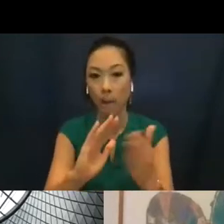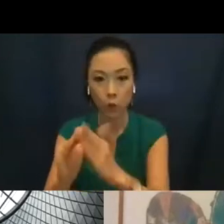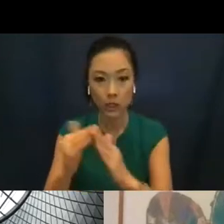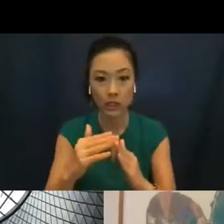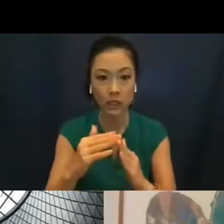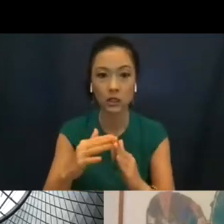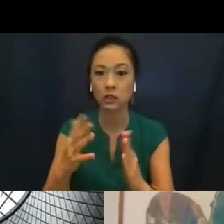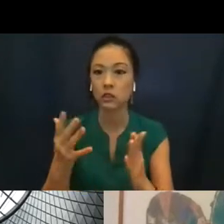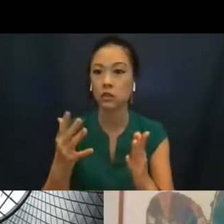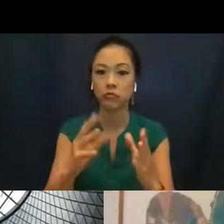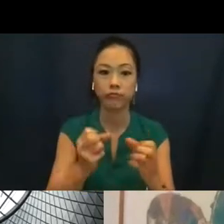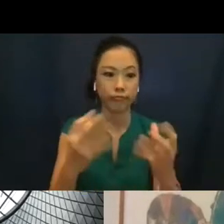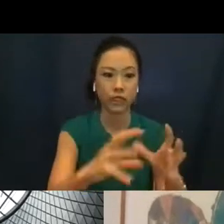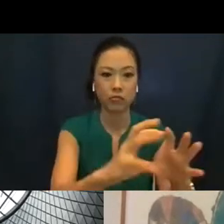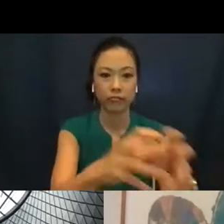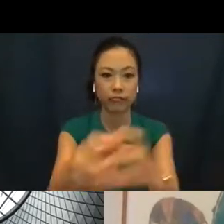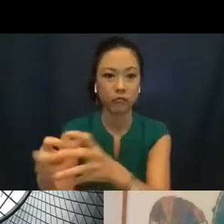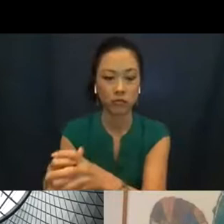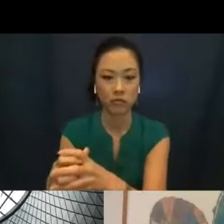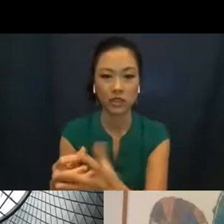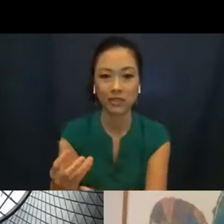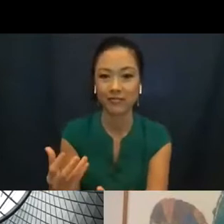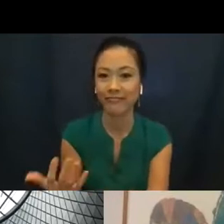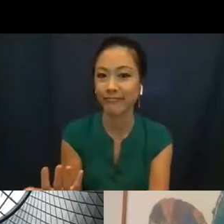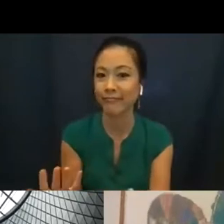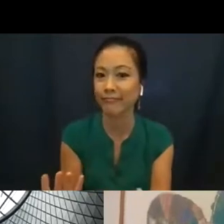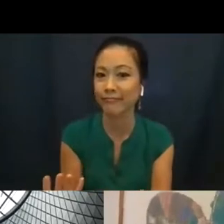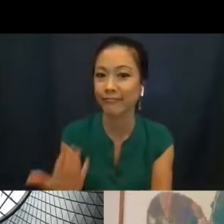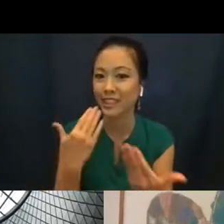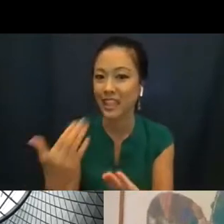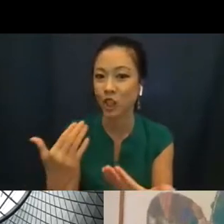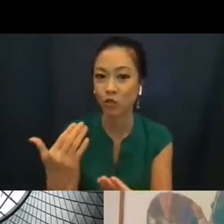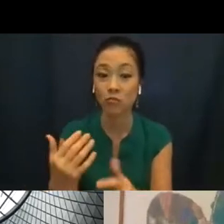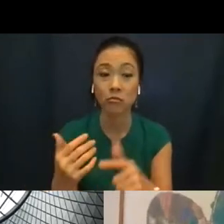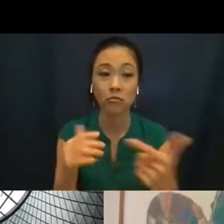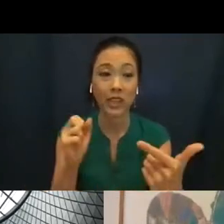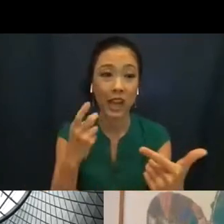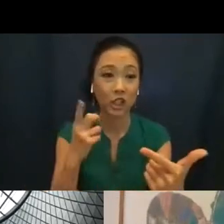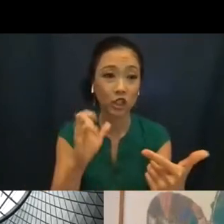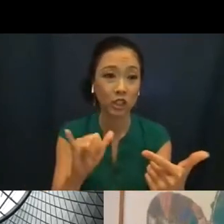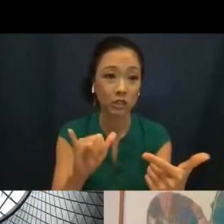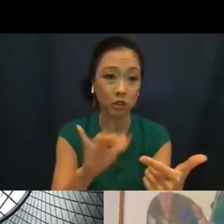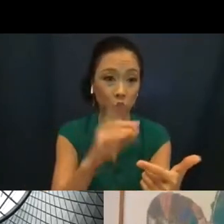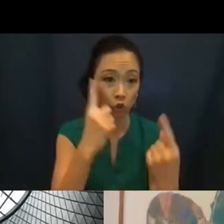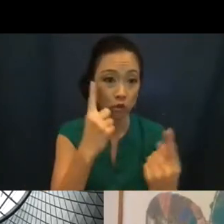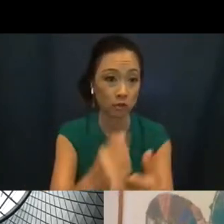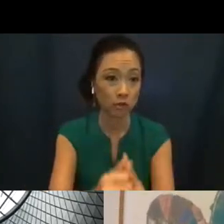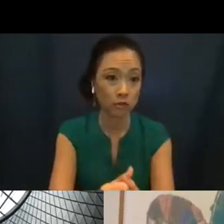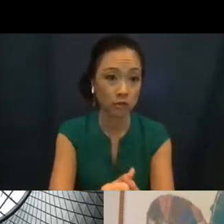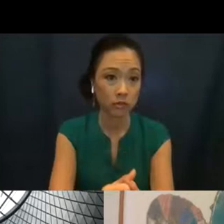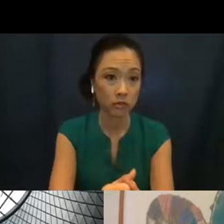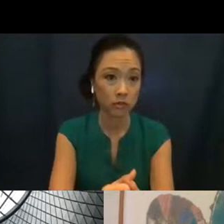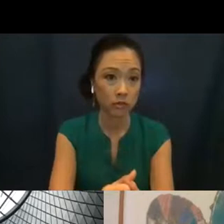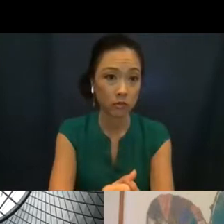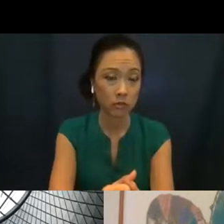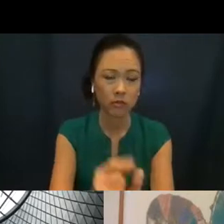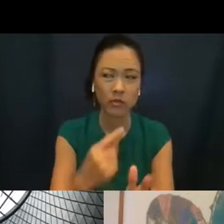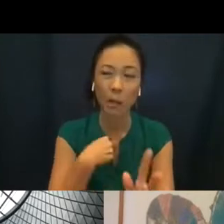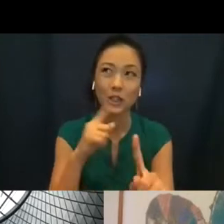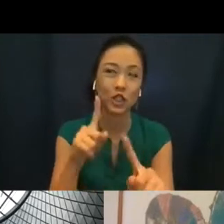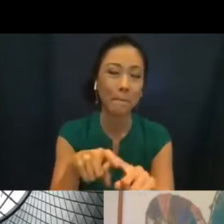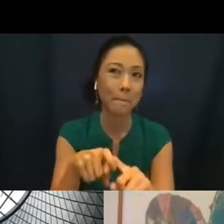Yeah, I think that I'm just pausing for a moment because